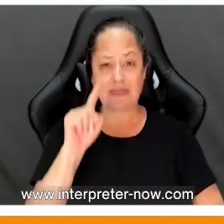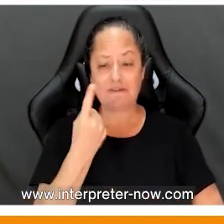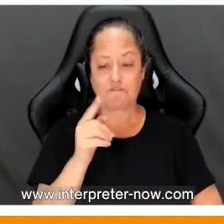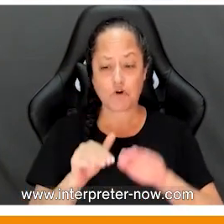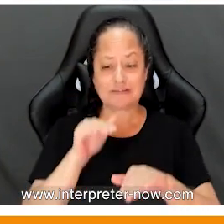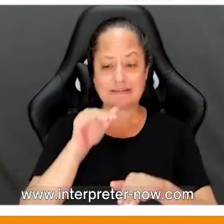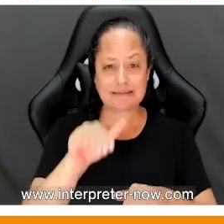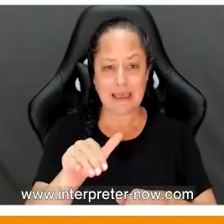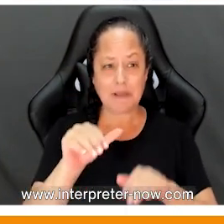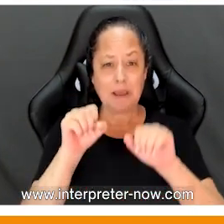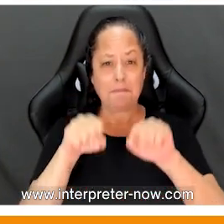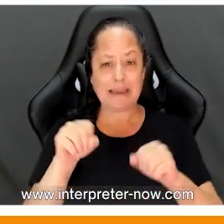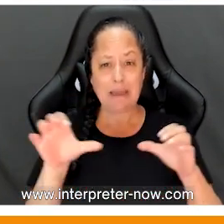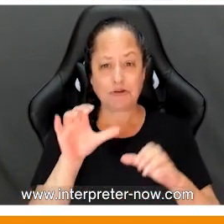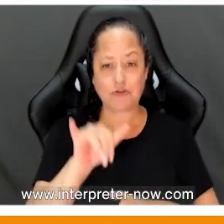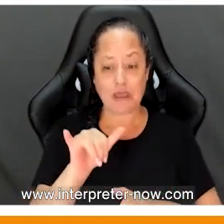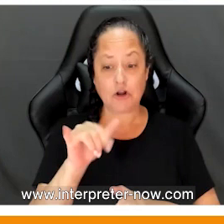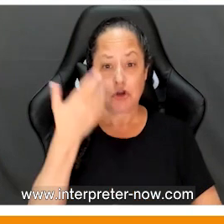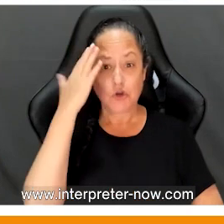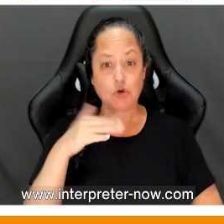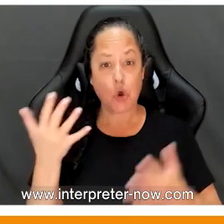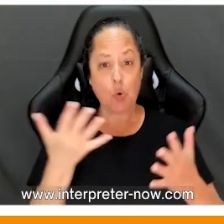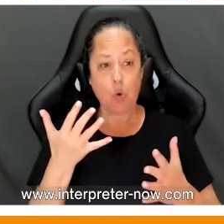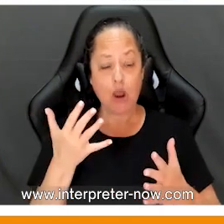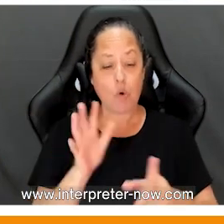Because once you know what you want to project to the world, then you can do things like